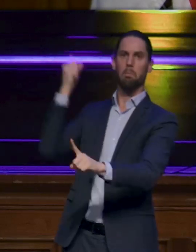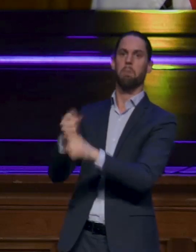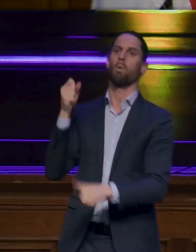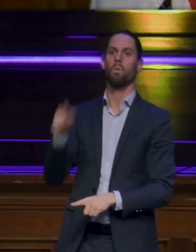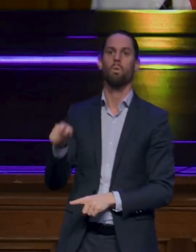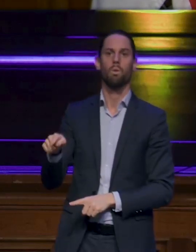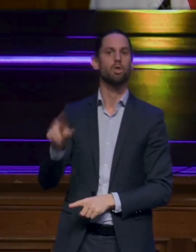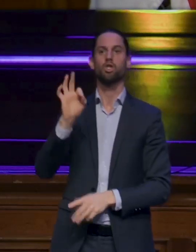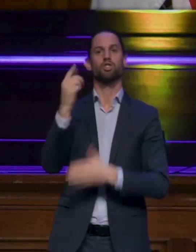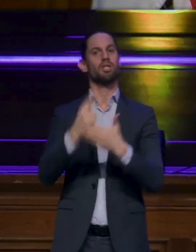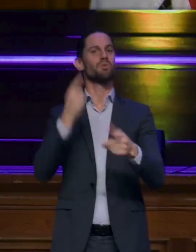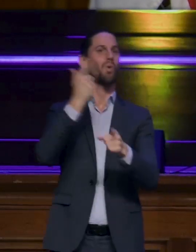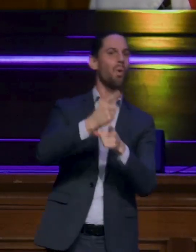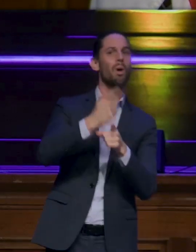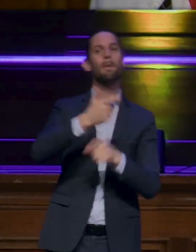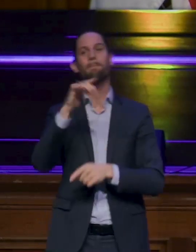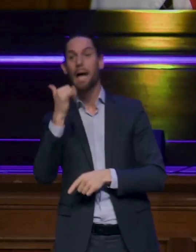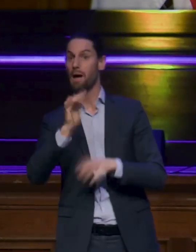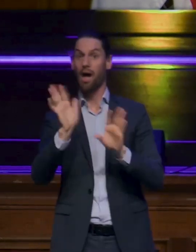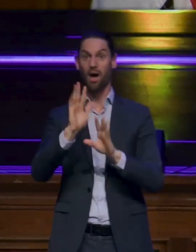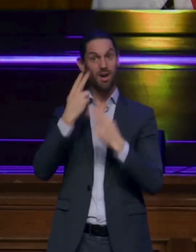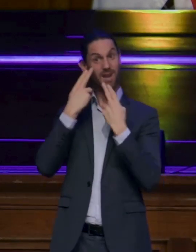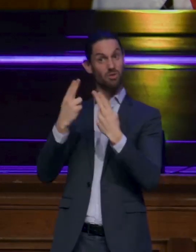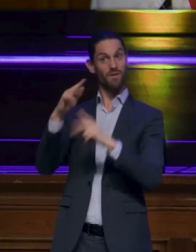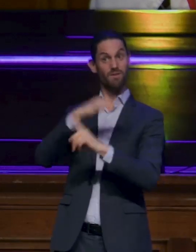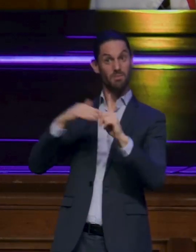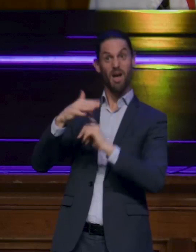that they sing in their natural environment is happening now so I'd hope